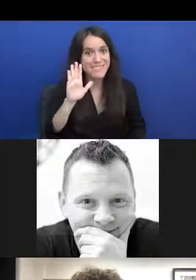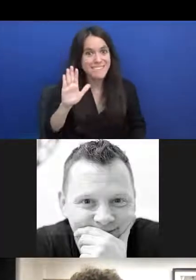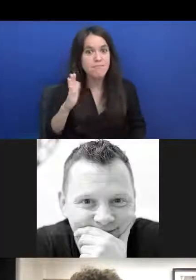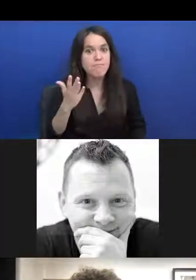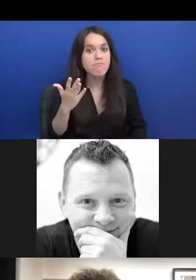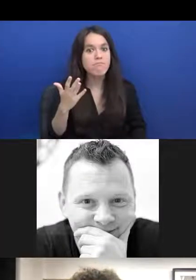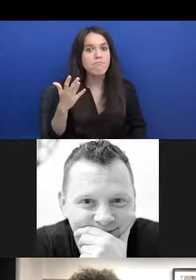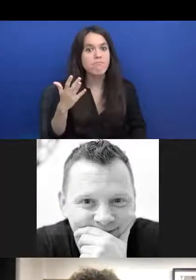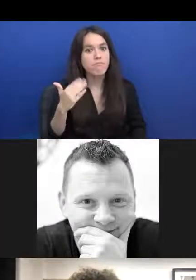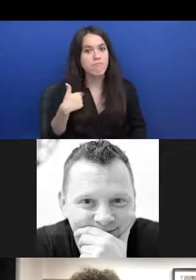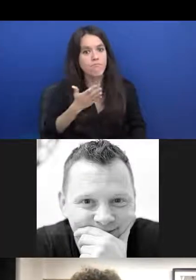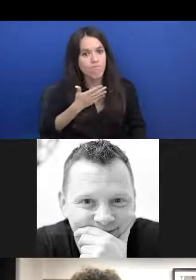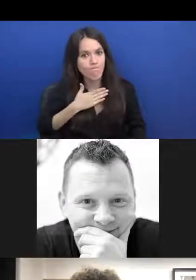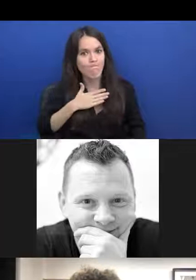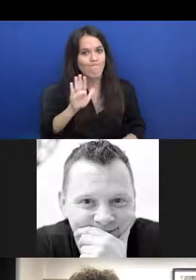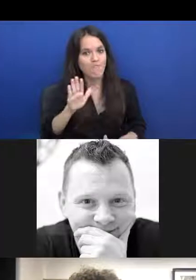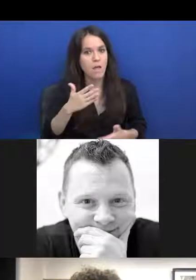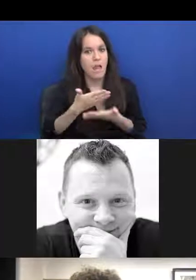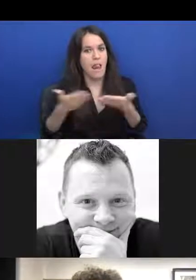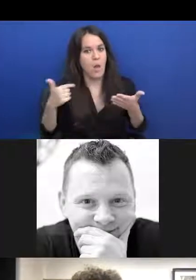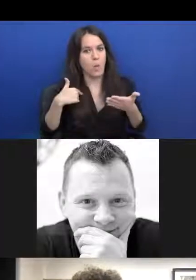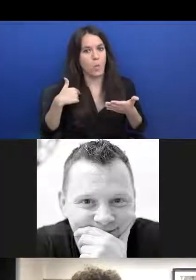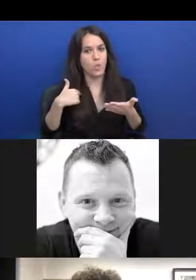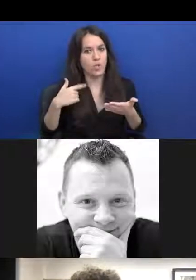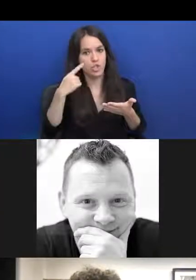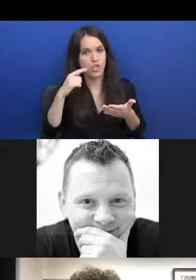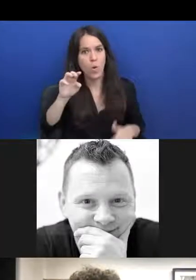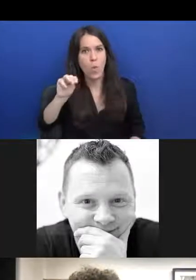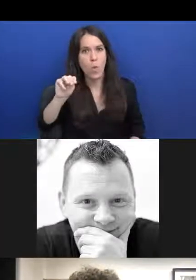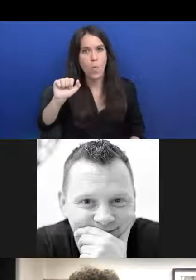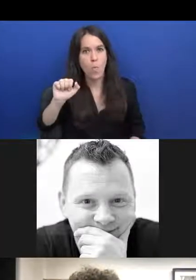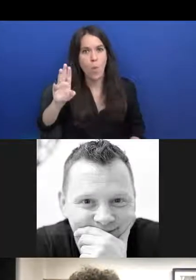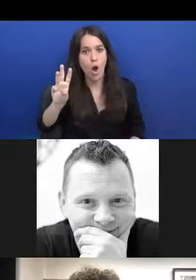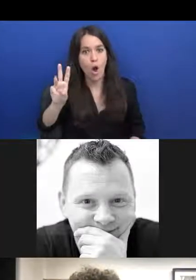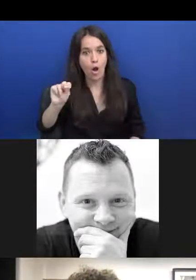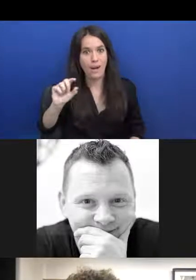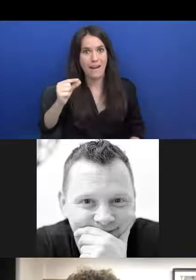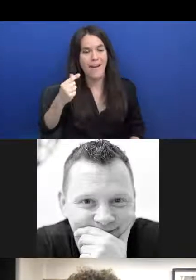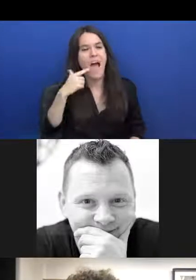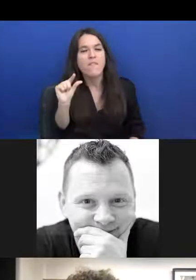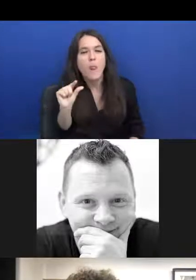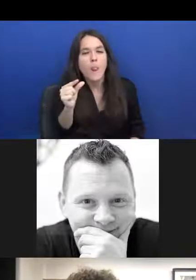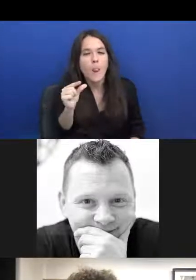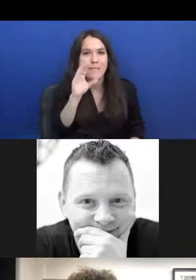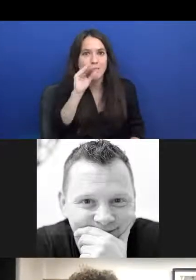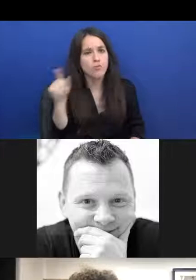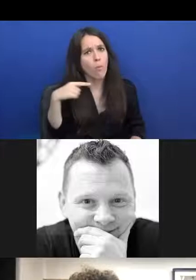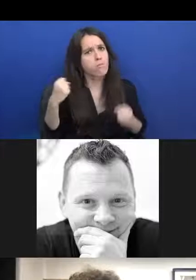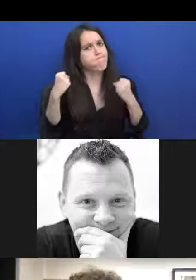have many more speakers like a thousand or a few thousand so although Warruwi is considered Mawng